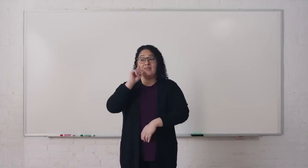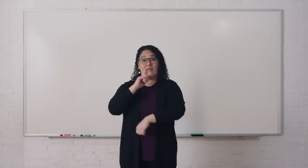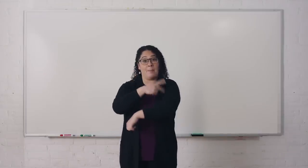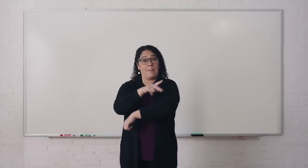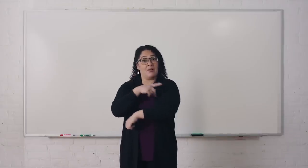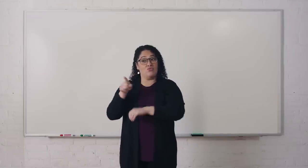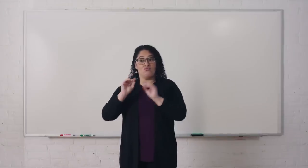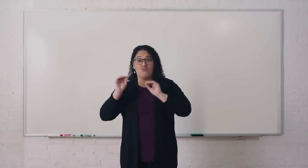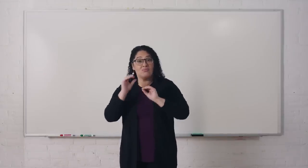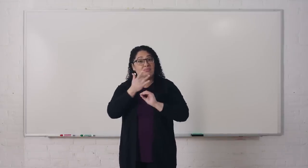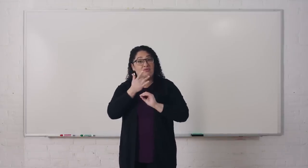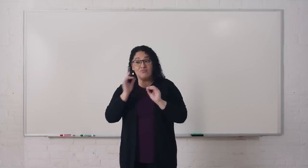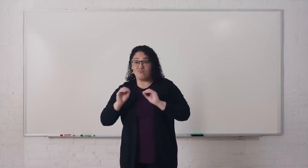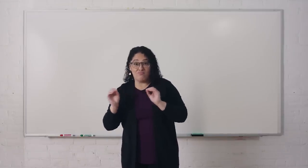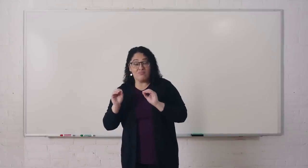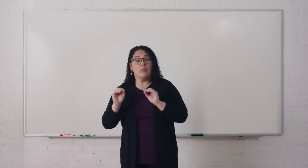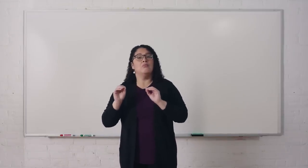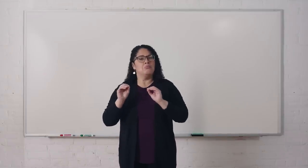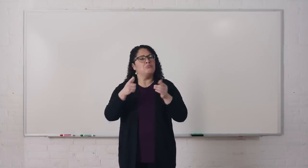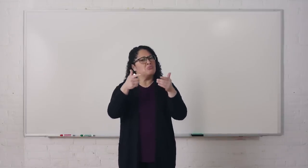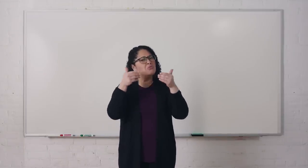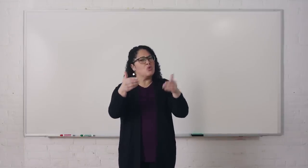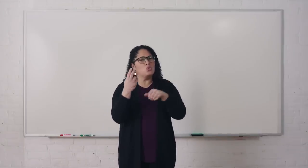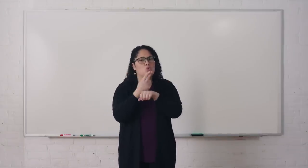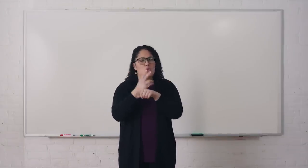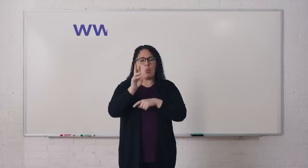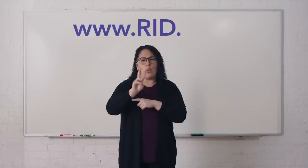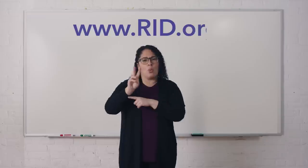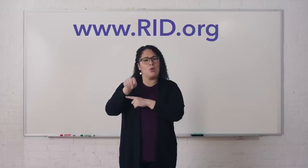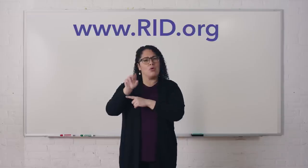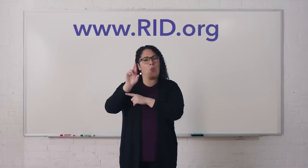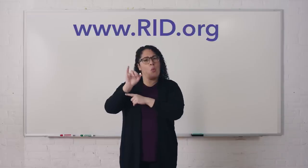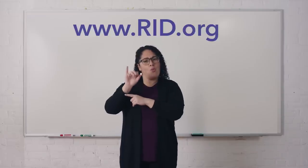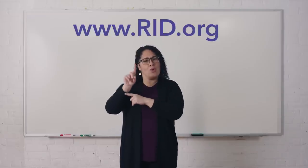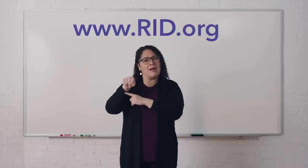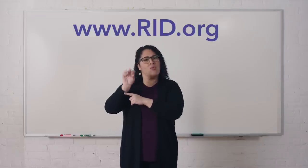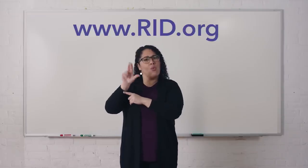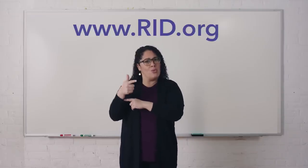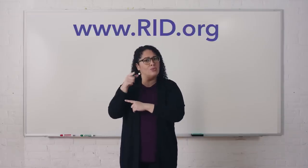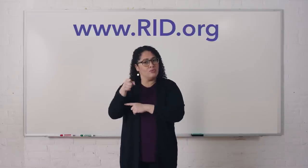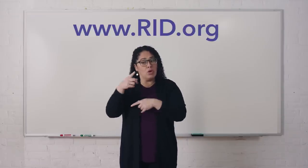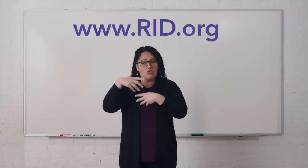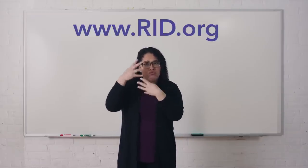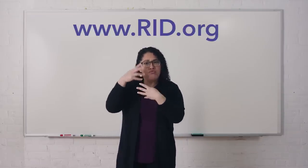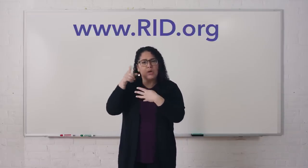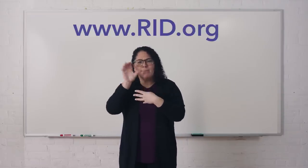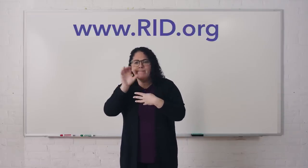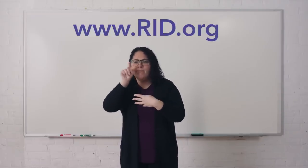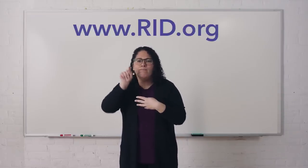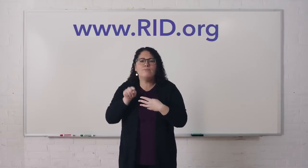If the patient does not have such preferences, you can use www.RID.org to search for